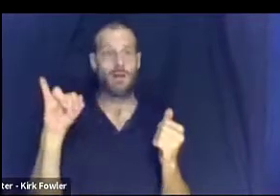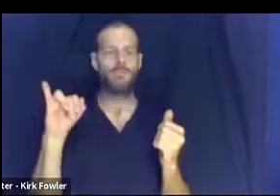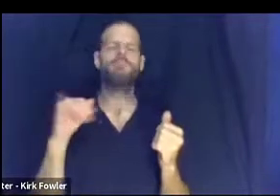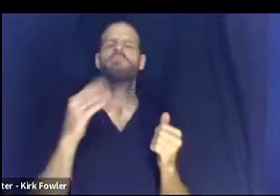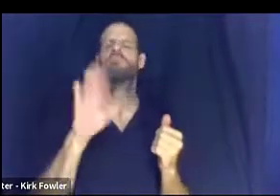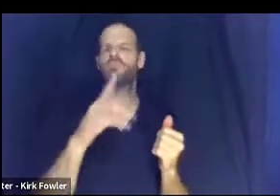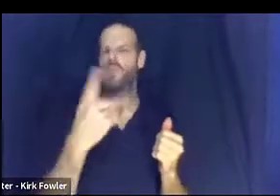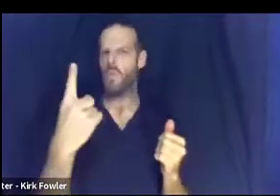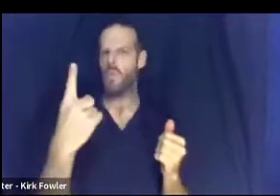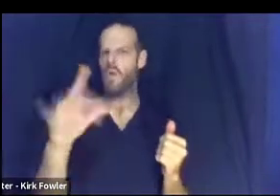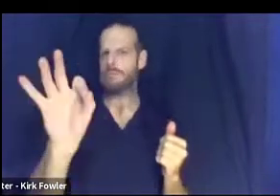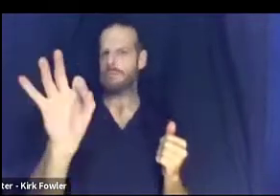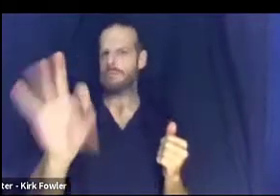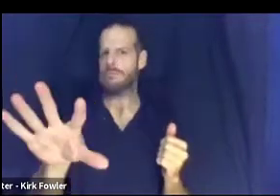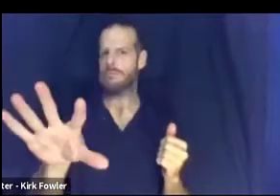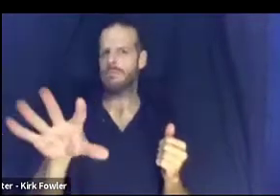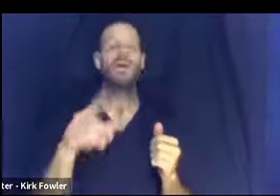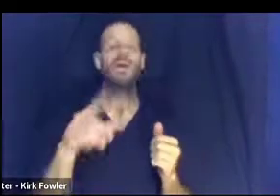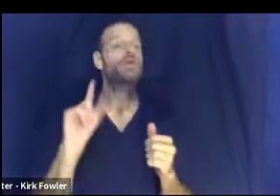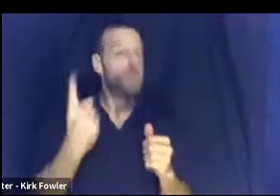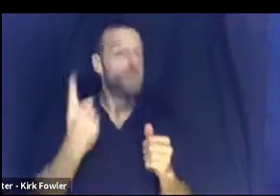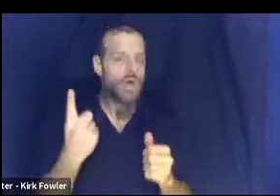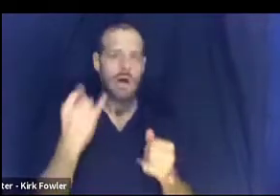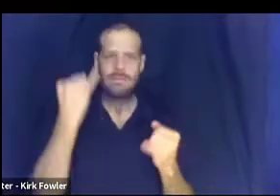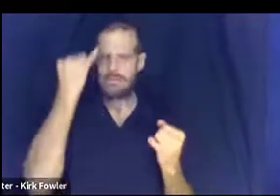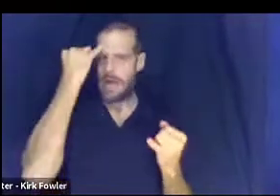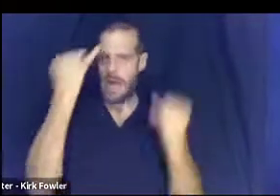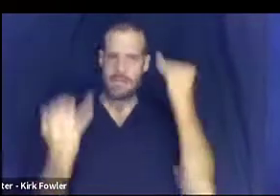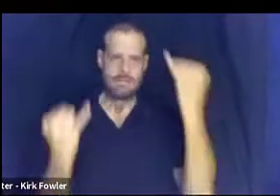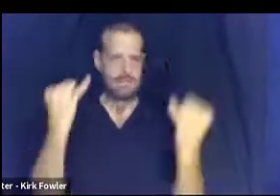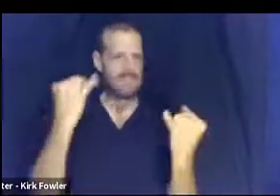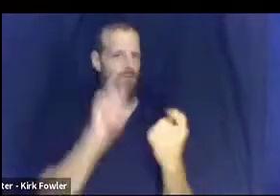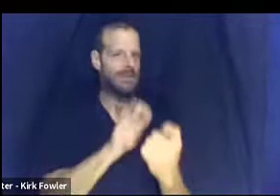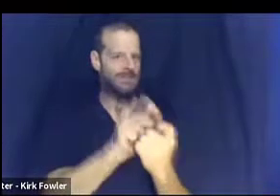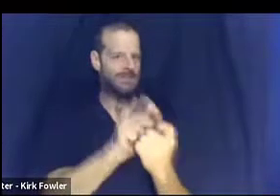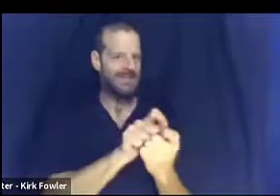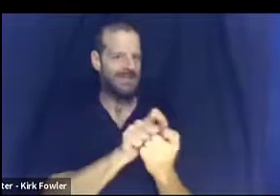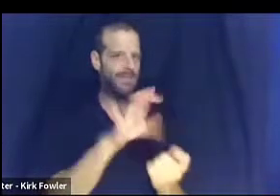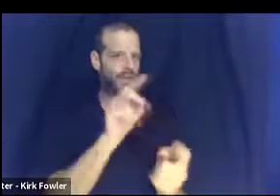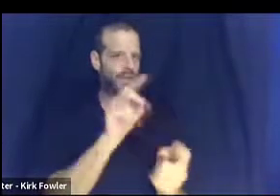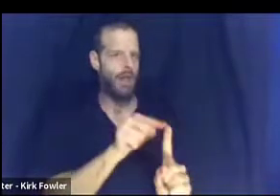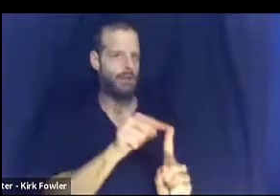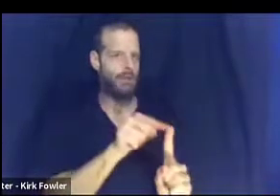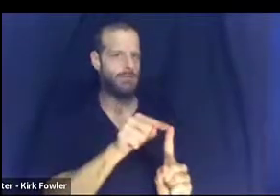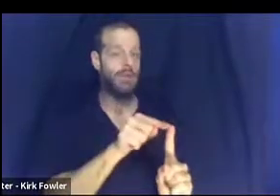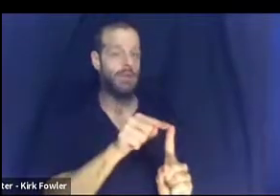is these are just ideas for a certain child. That doesn't mean that they're gonna work for your child